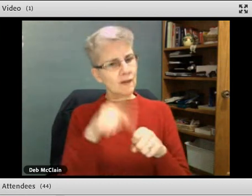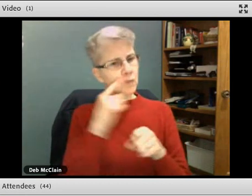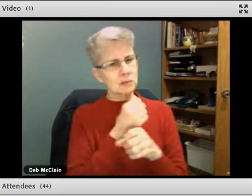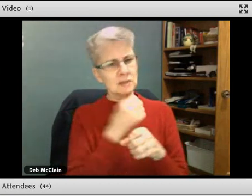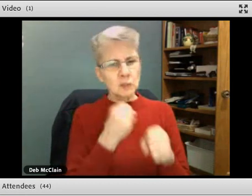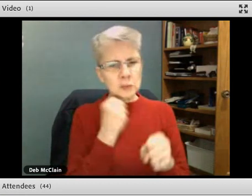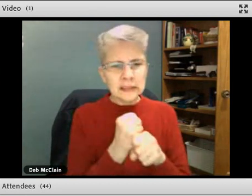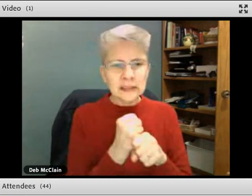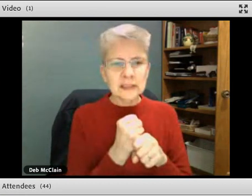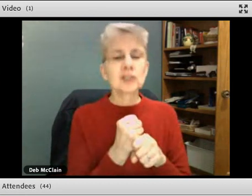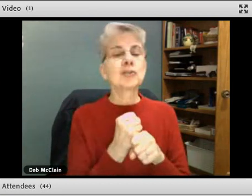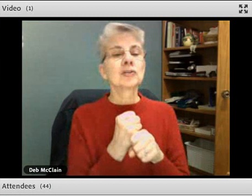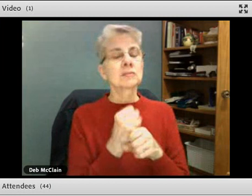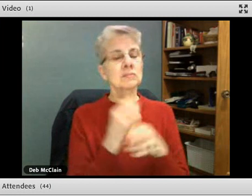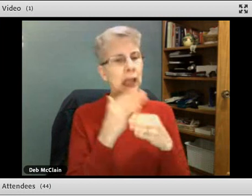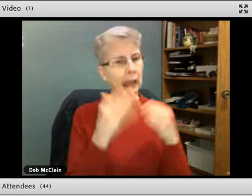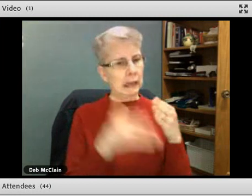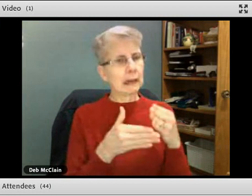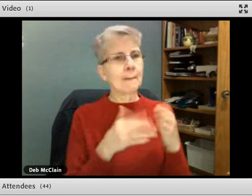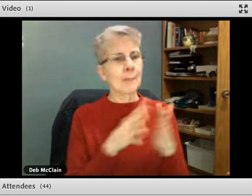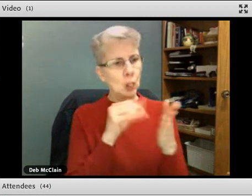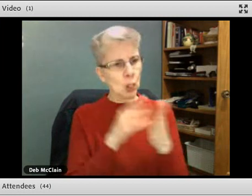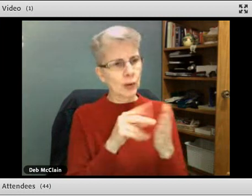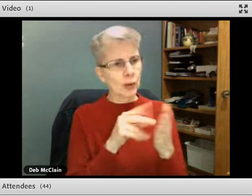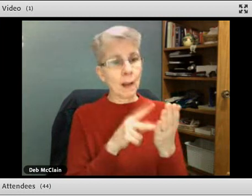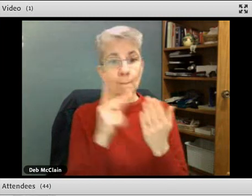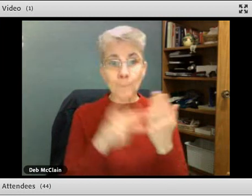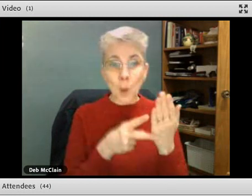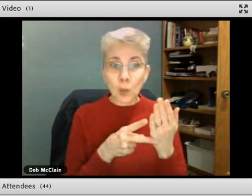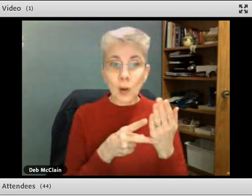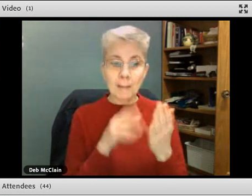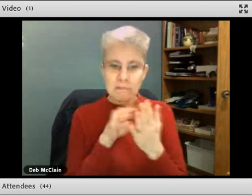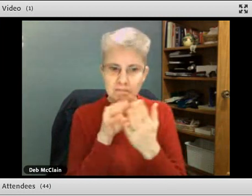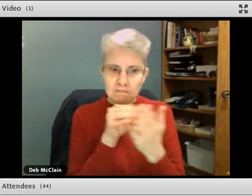ended up learning programming while she was at the NSA,